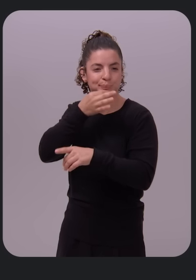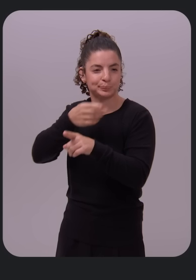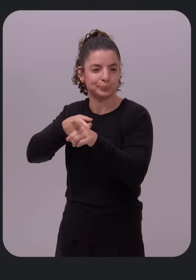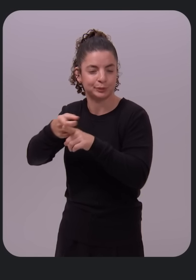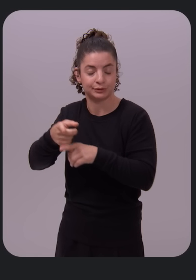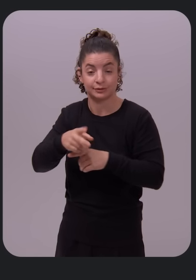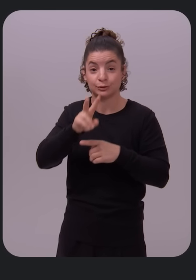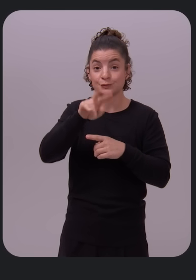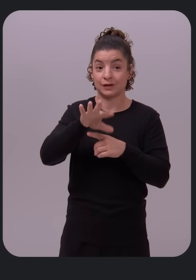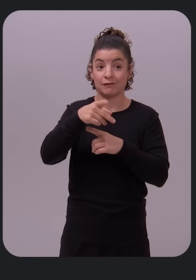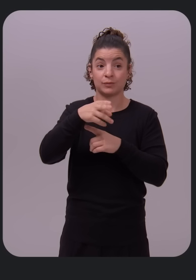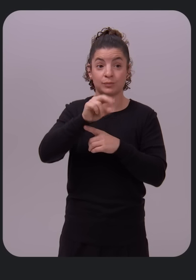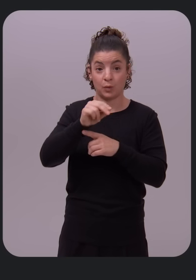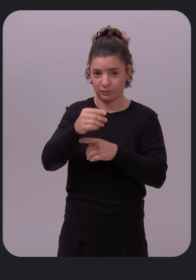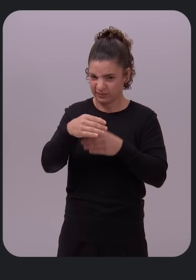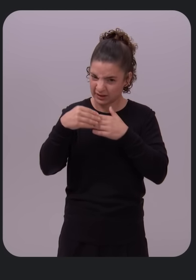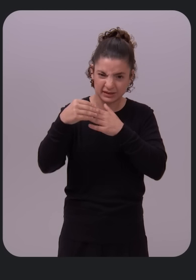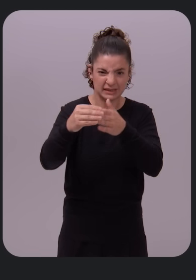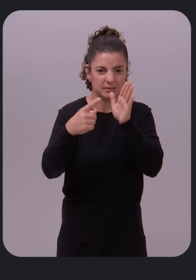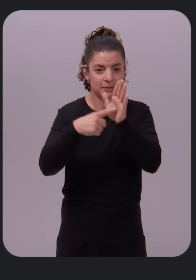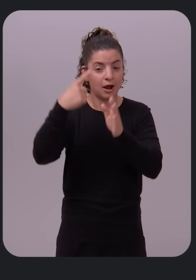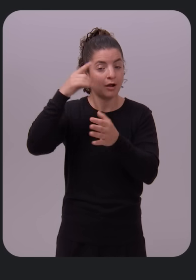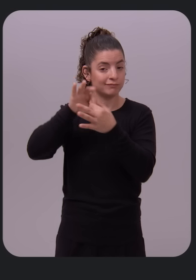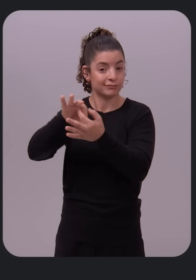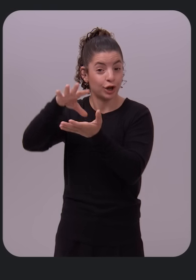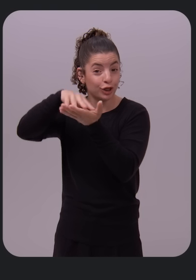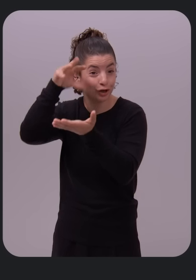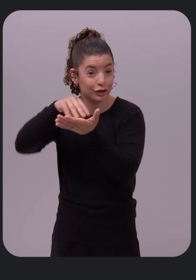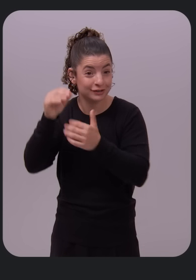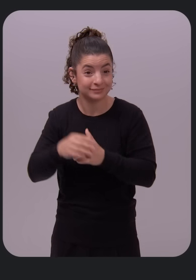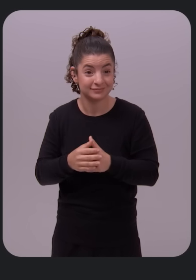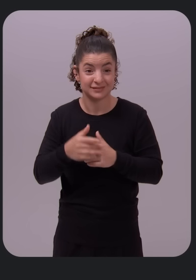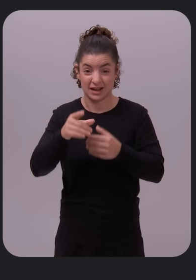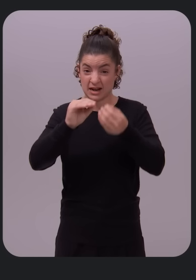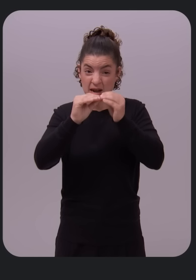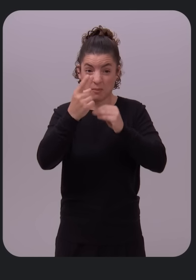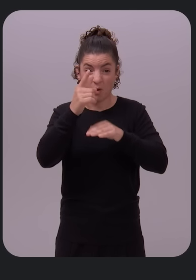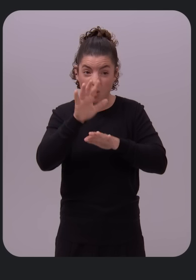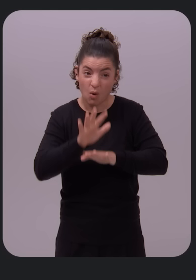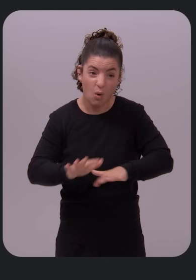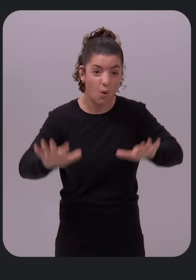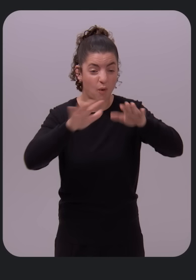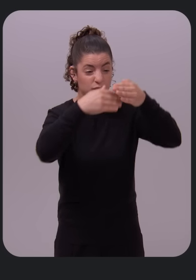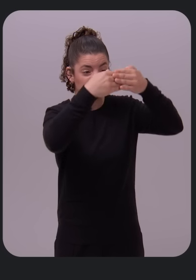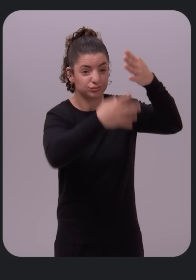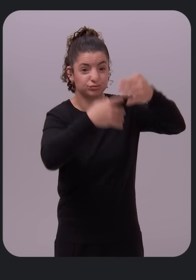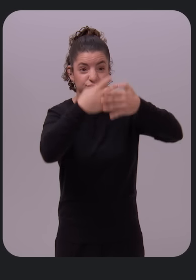is also the leading model for learning. And it's number one across all the leaderboards on LMArena.